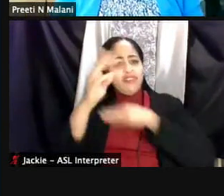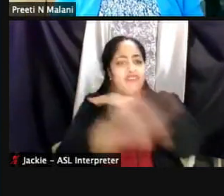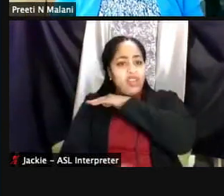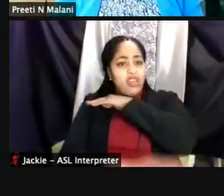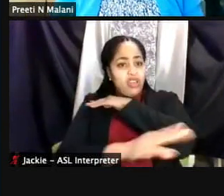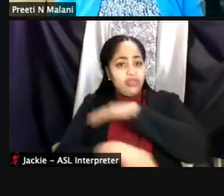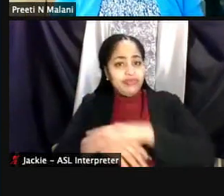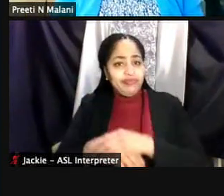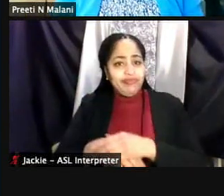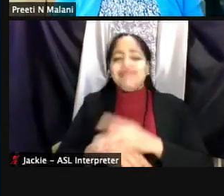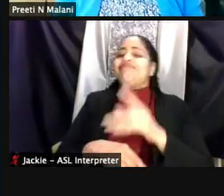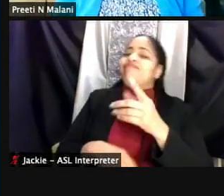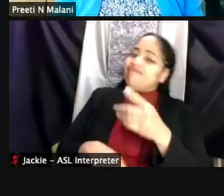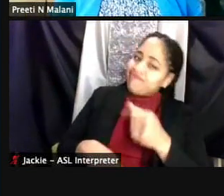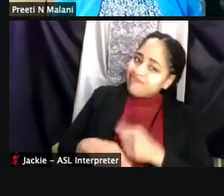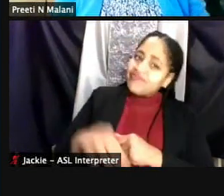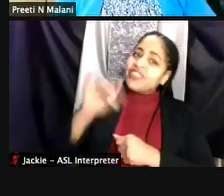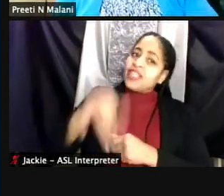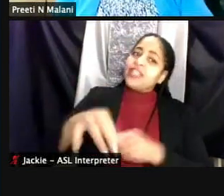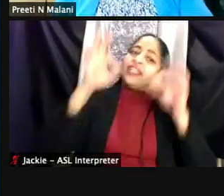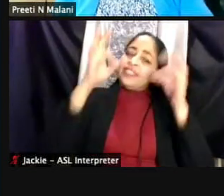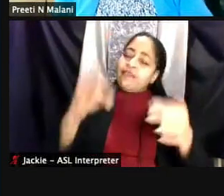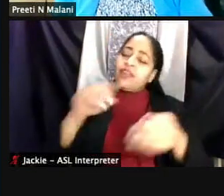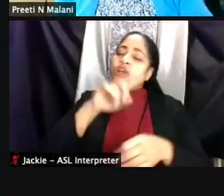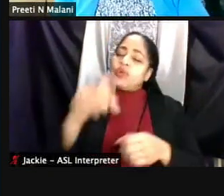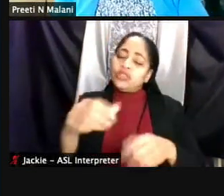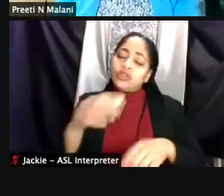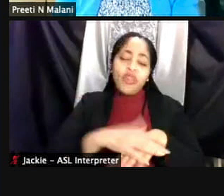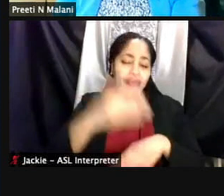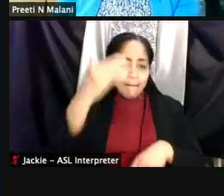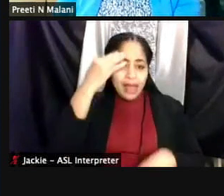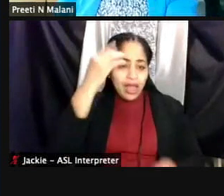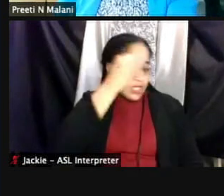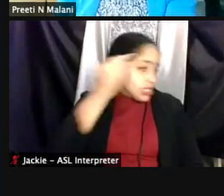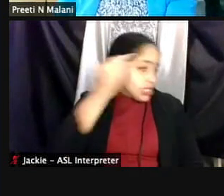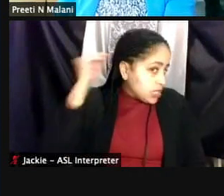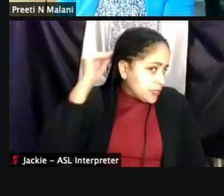That certainly is a question that is on the minds of many students, faculty, instructors,